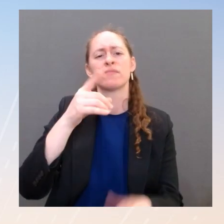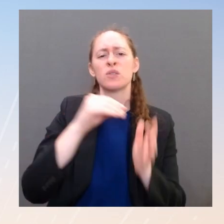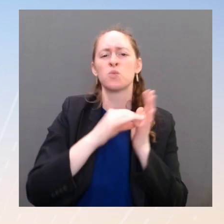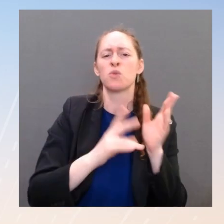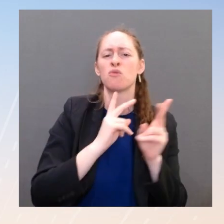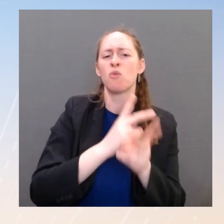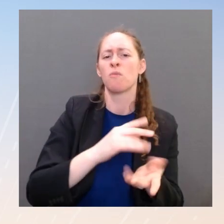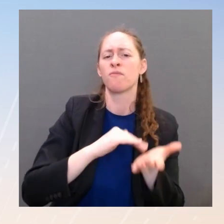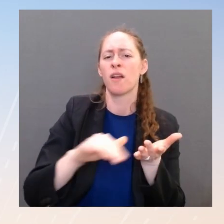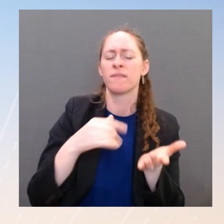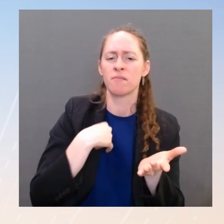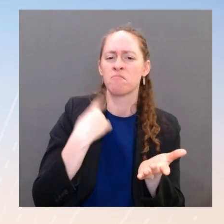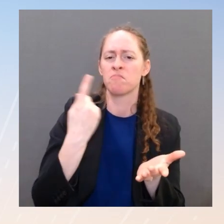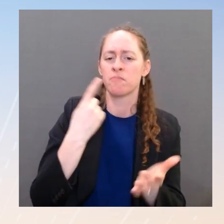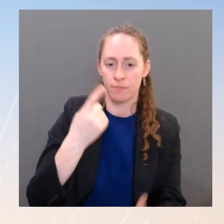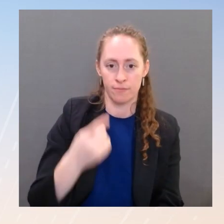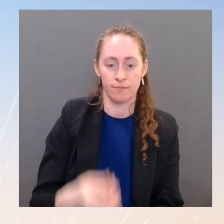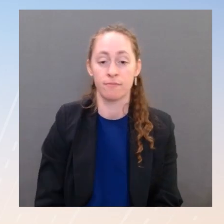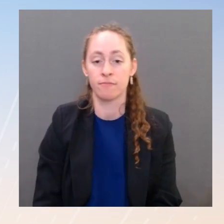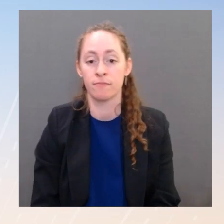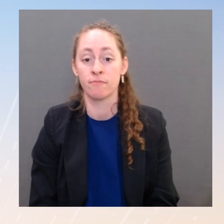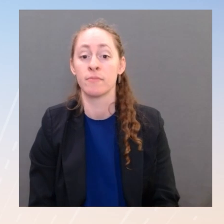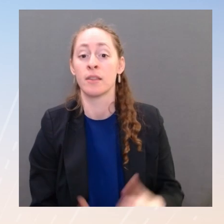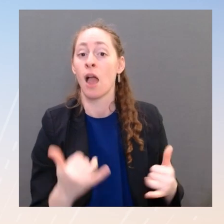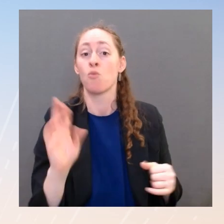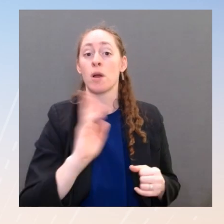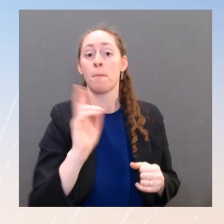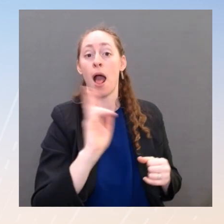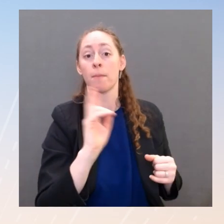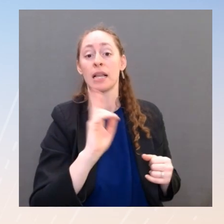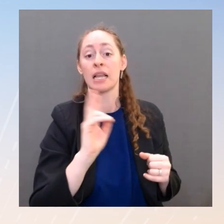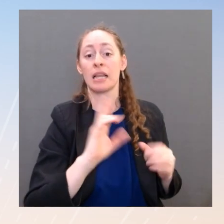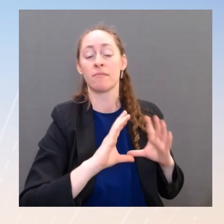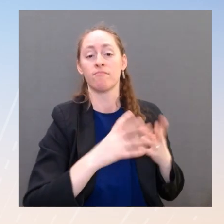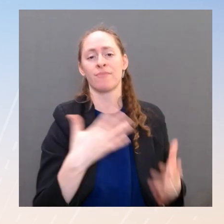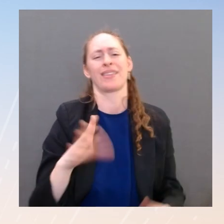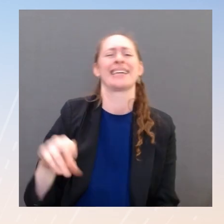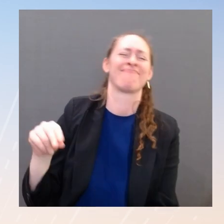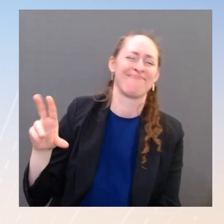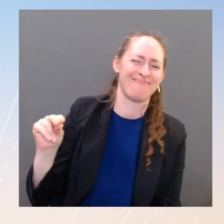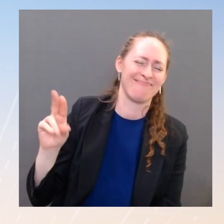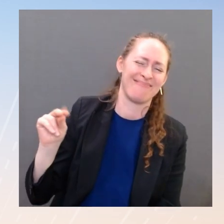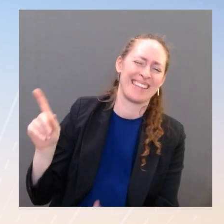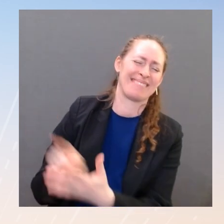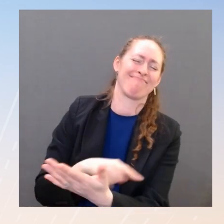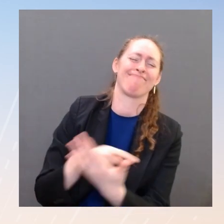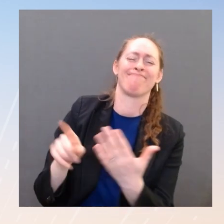any action that the President takes as a move to help that is elitist, that helps the wealthy.